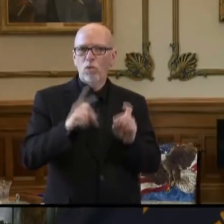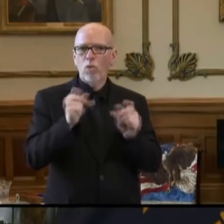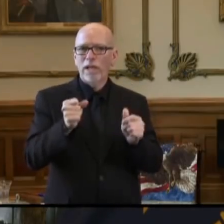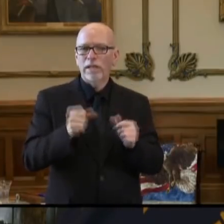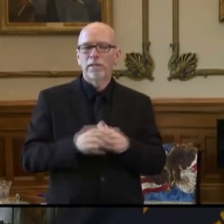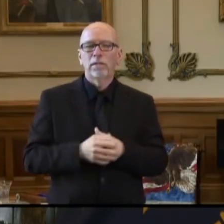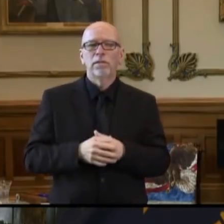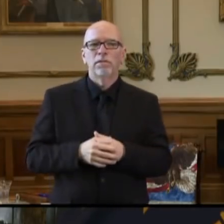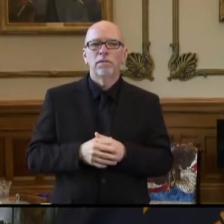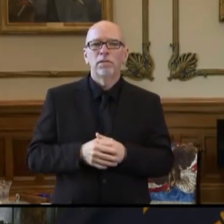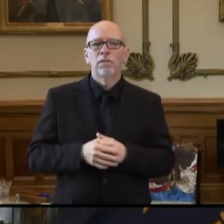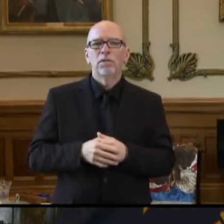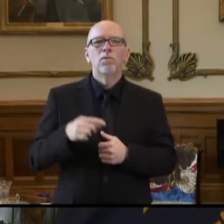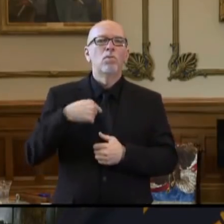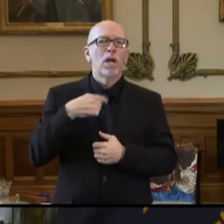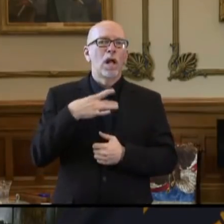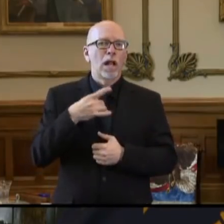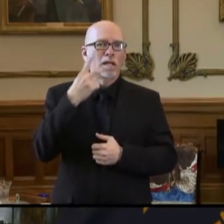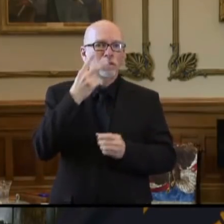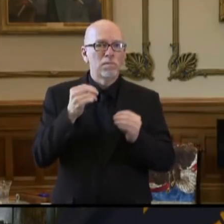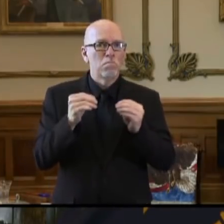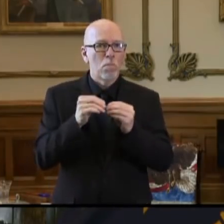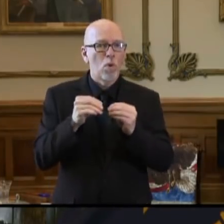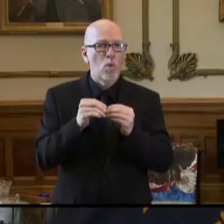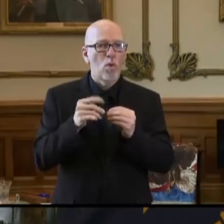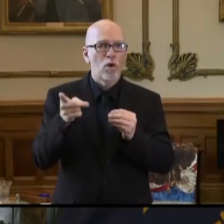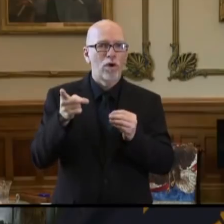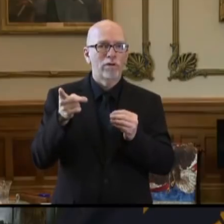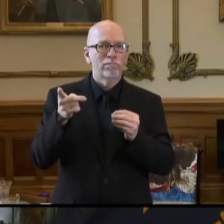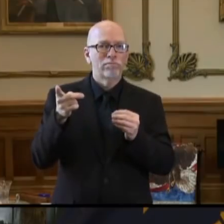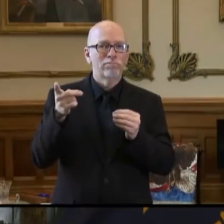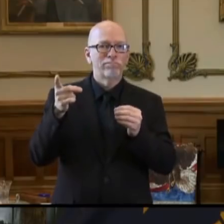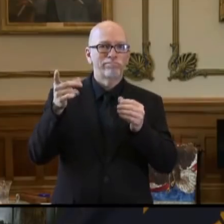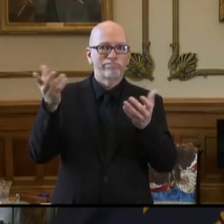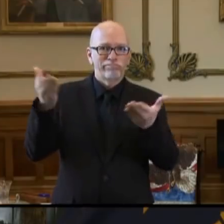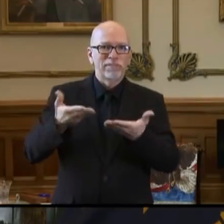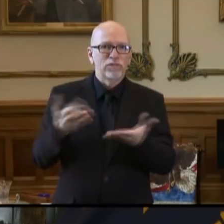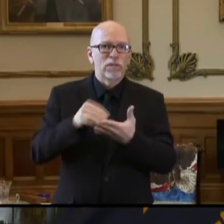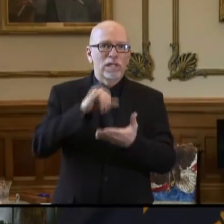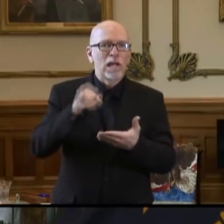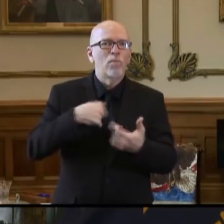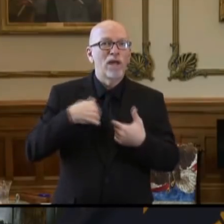THAT ARE ADMITTED TO THE HOSPITAL, THOSE PATIENTS THAT IT'S CRITICAL FOR THE HEALTH CARE PROVIDERS TO KNOW THOSE RESULTS QUICKLY. SO WE WOULD